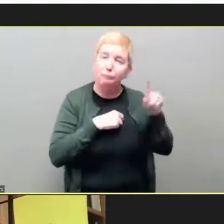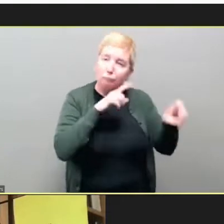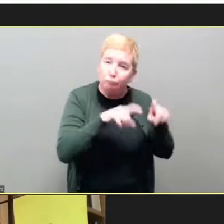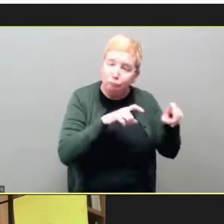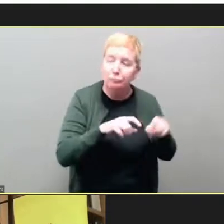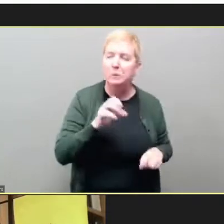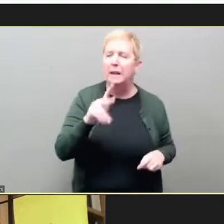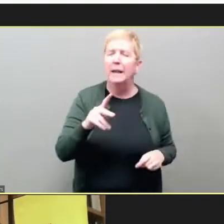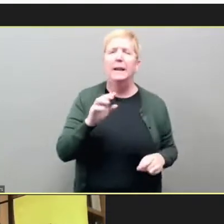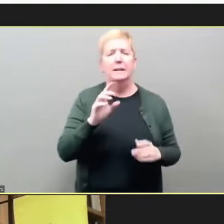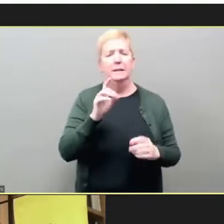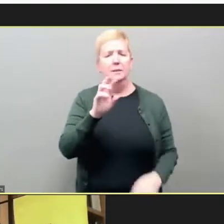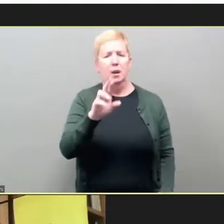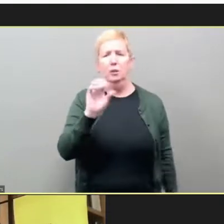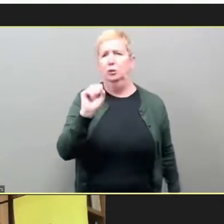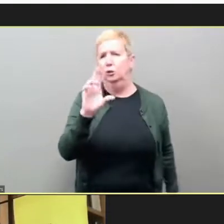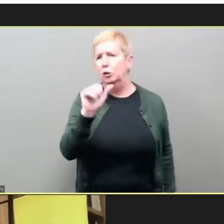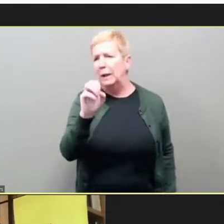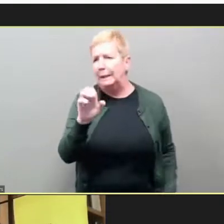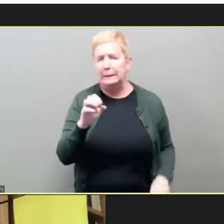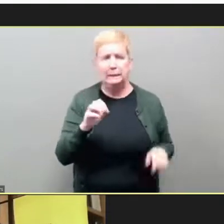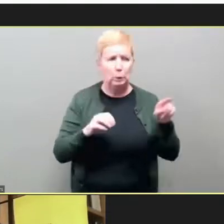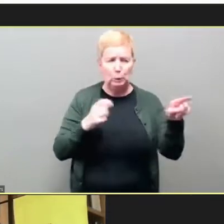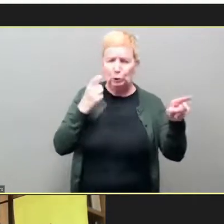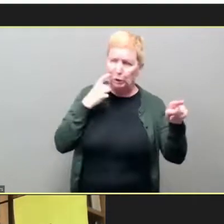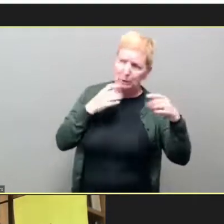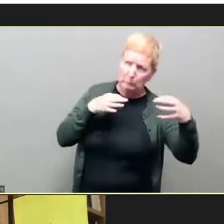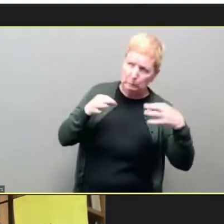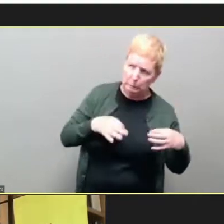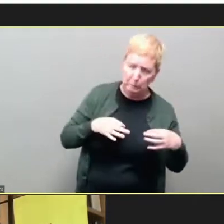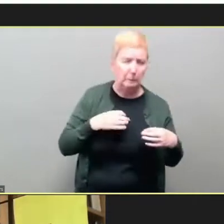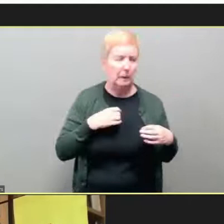what you just explained. I wanted to ask about june 2nd and I know you don't